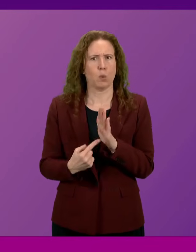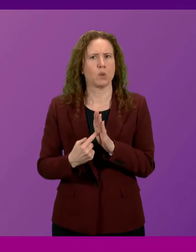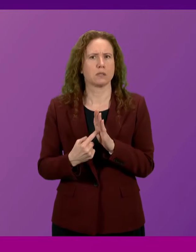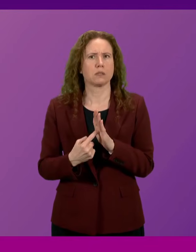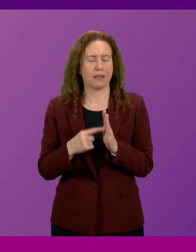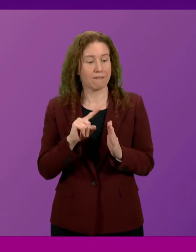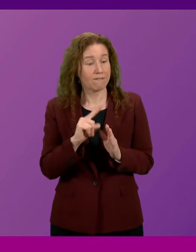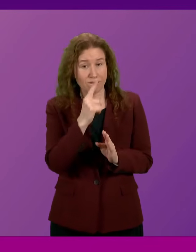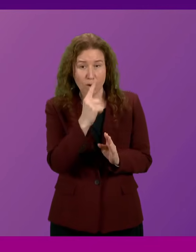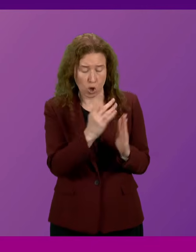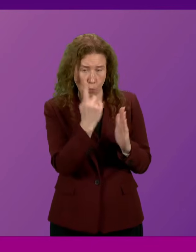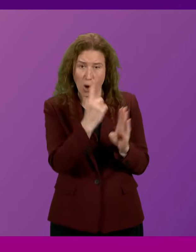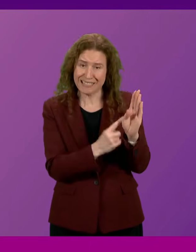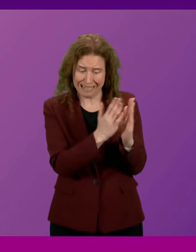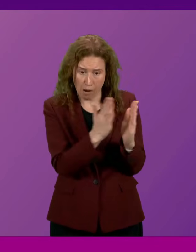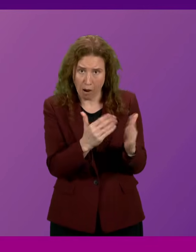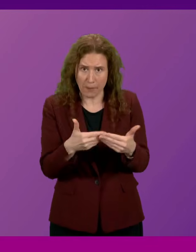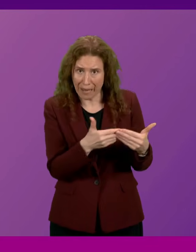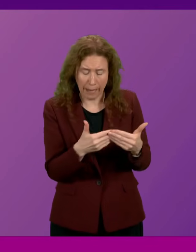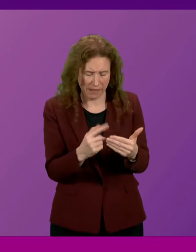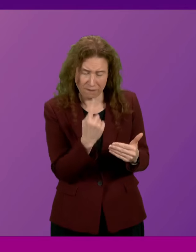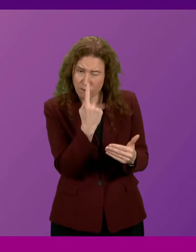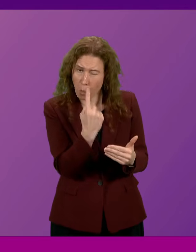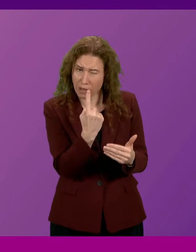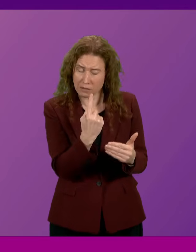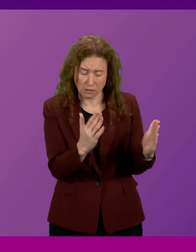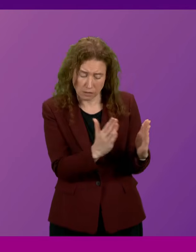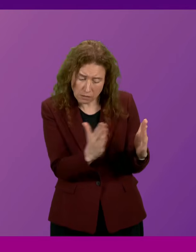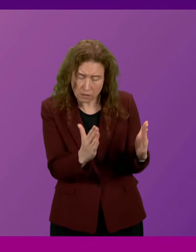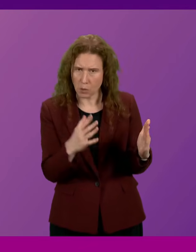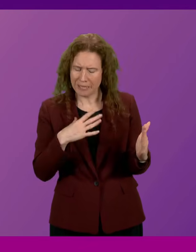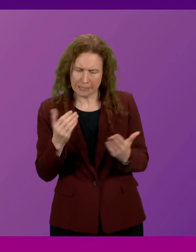first year in a child’s life. The Government is actively exploring what more it can do.